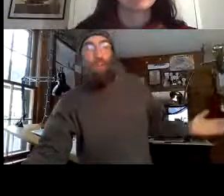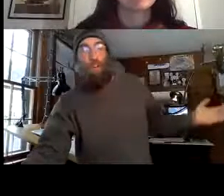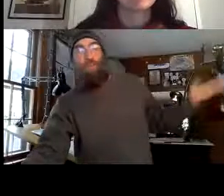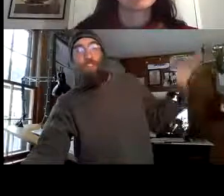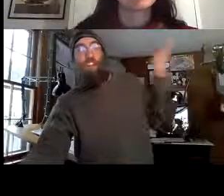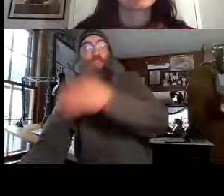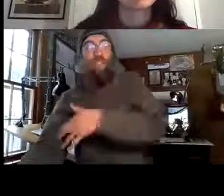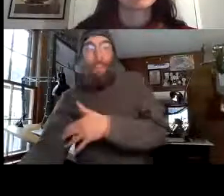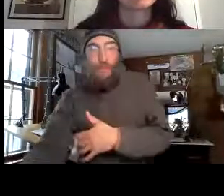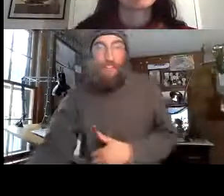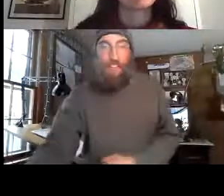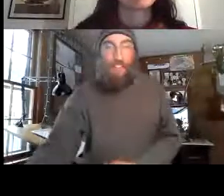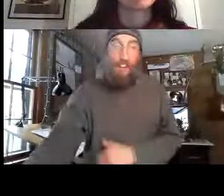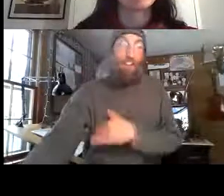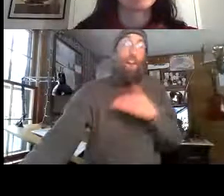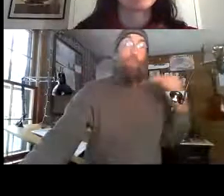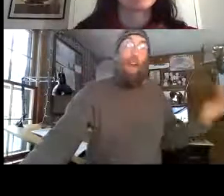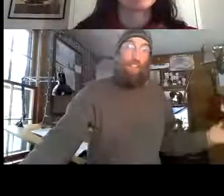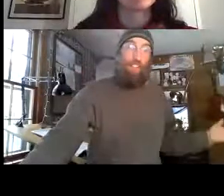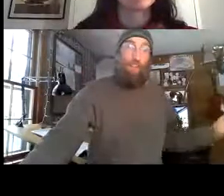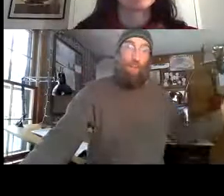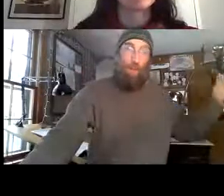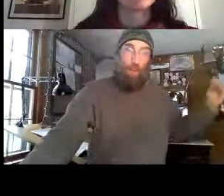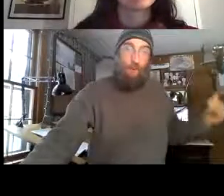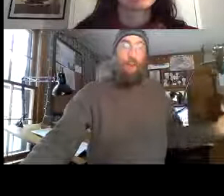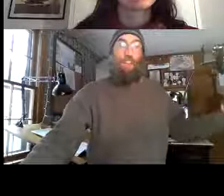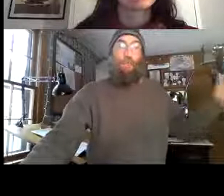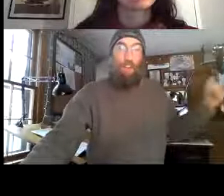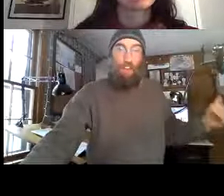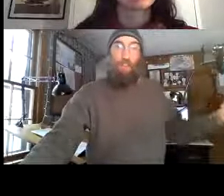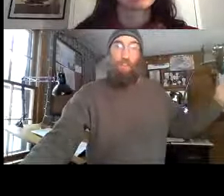book 350 pages later, I could have come back and started redrawing page one and two